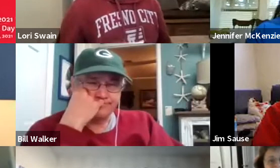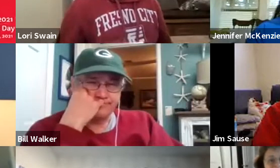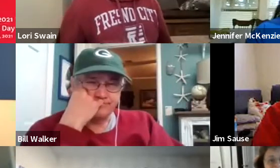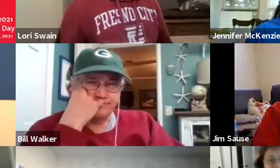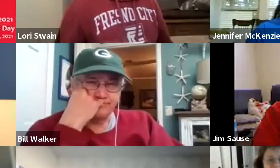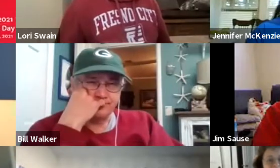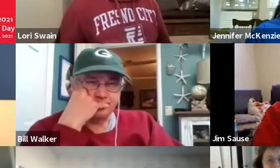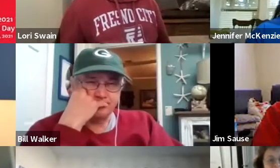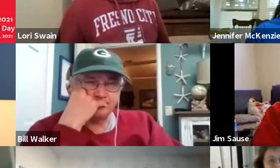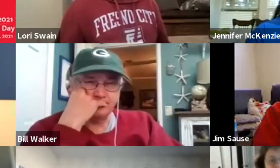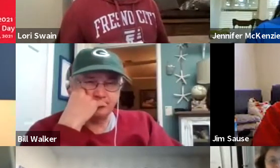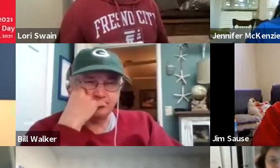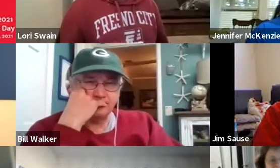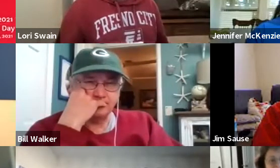Santa for Go ahead. Take it over. Well,